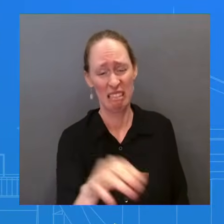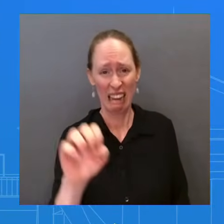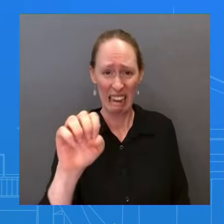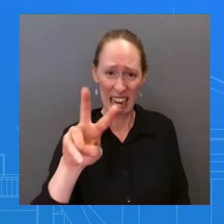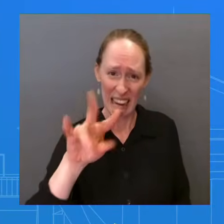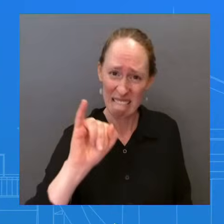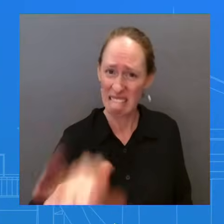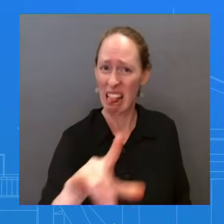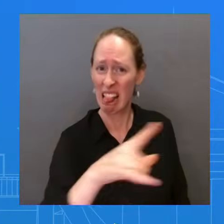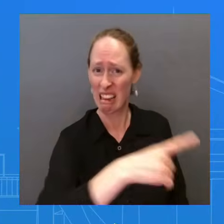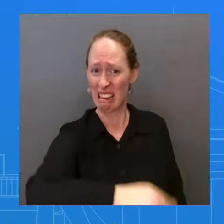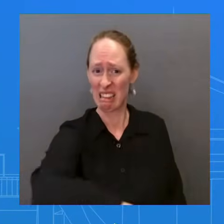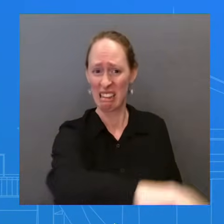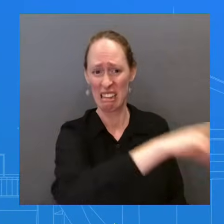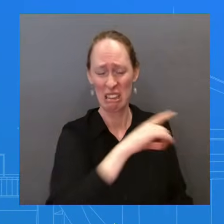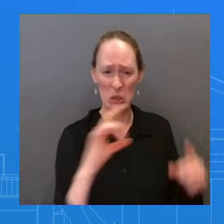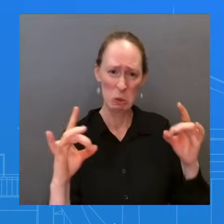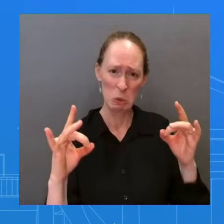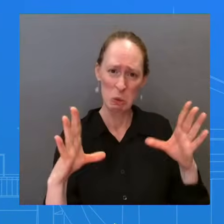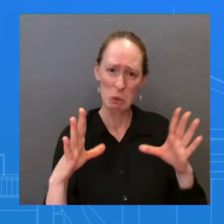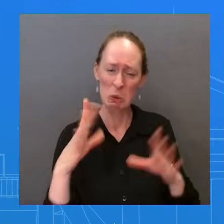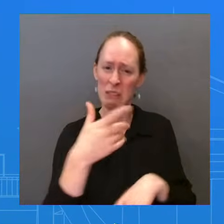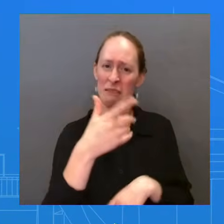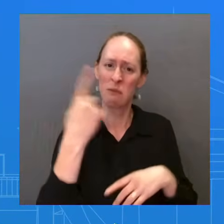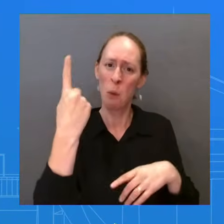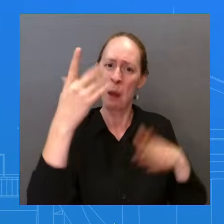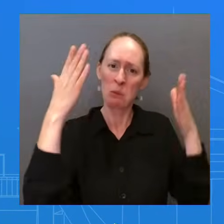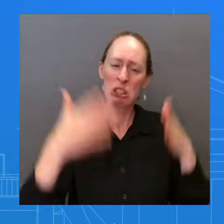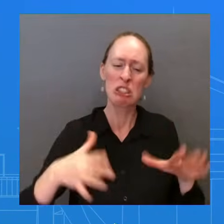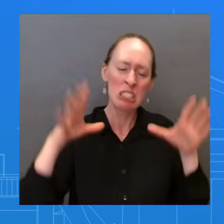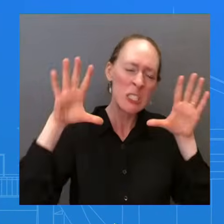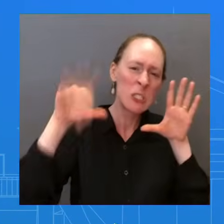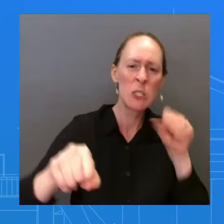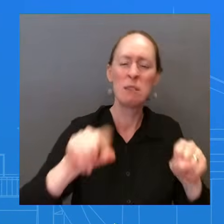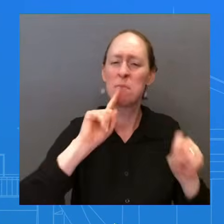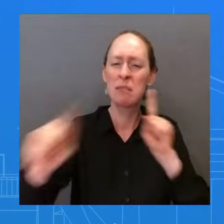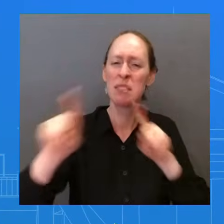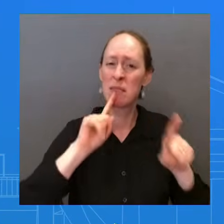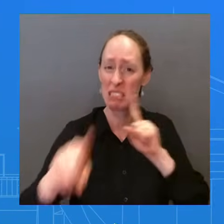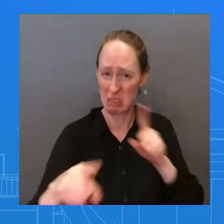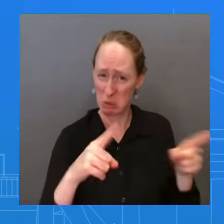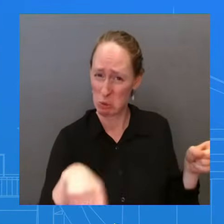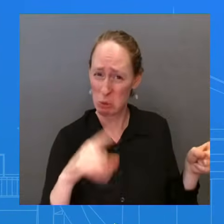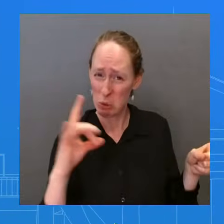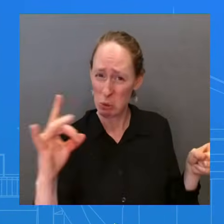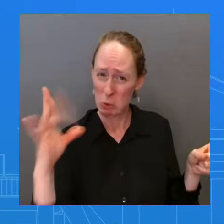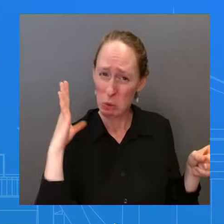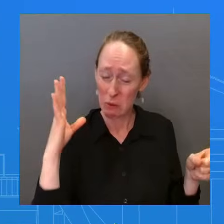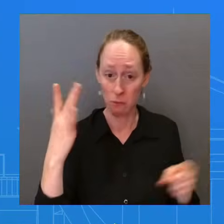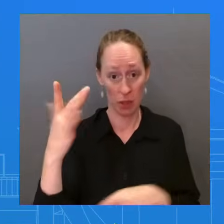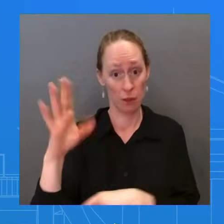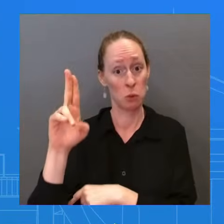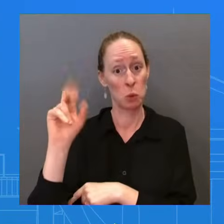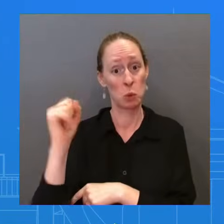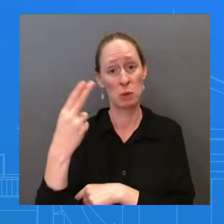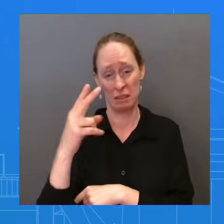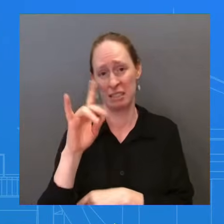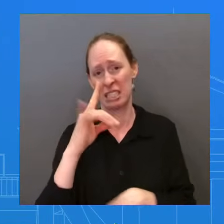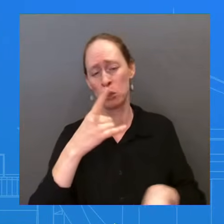George W. Bush referred to an "axis of evil" after 9/11. If you have governments that are running concentration camps